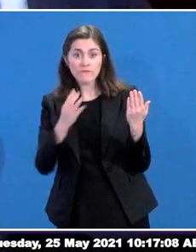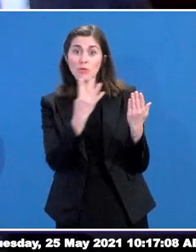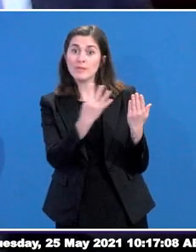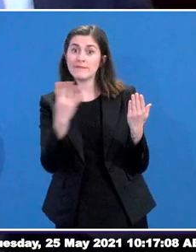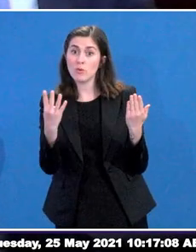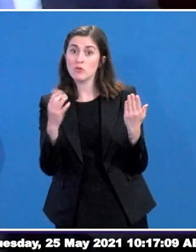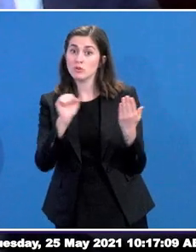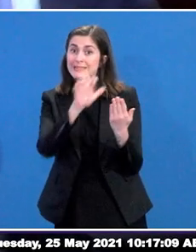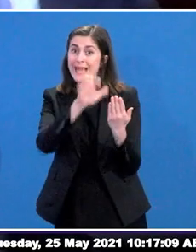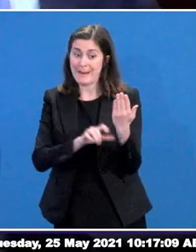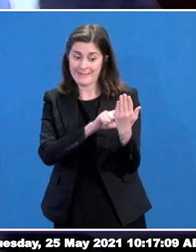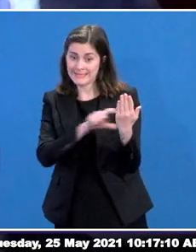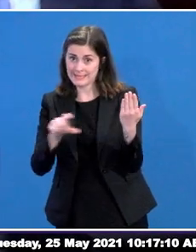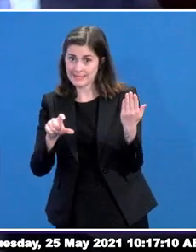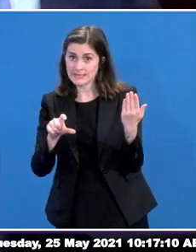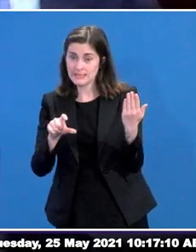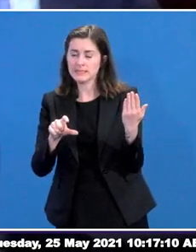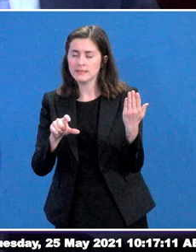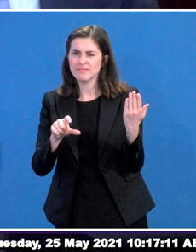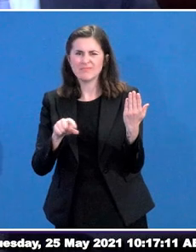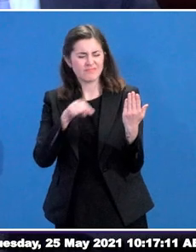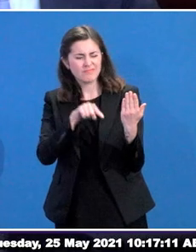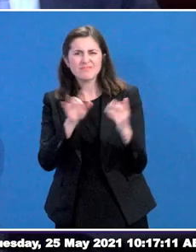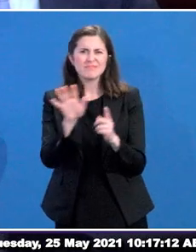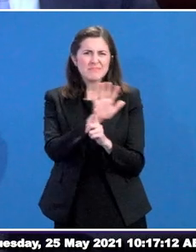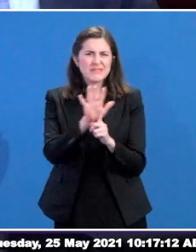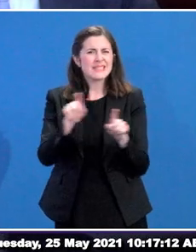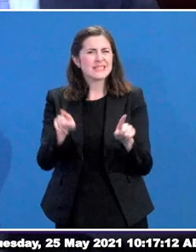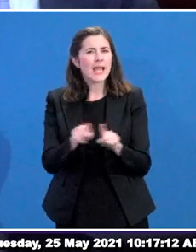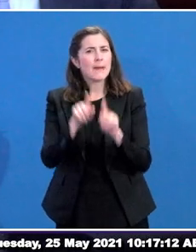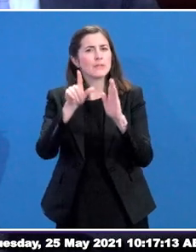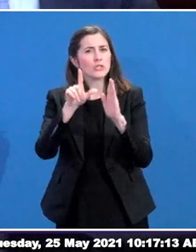of your statement. But that was around the time that you had,